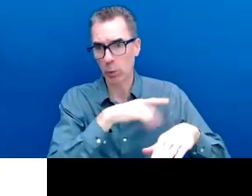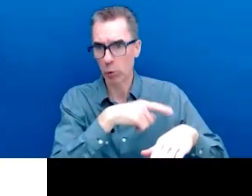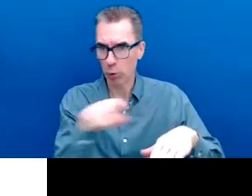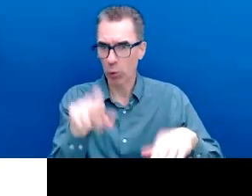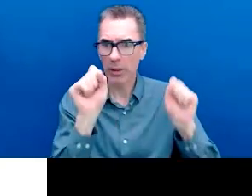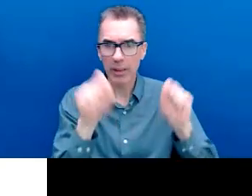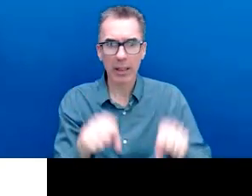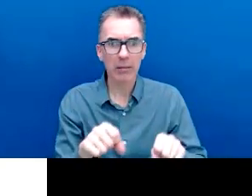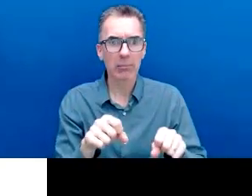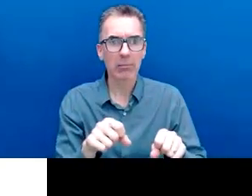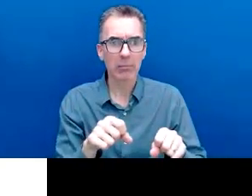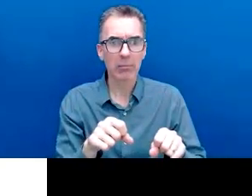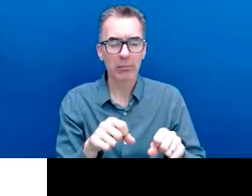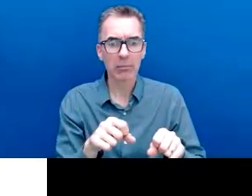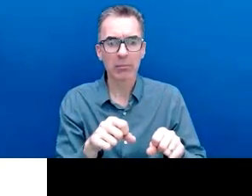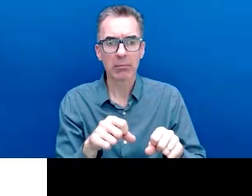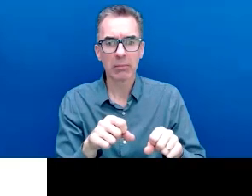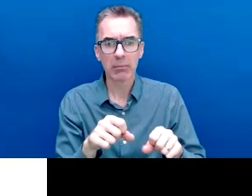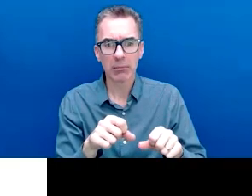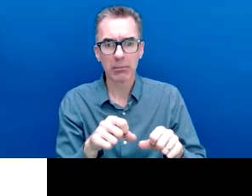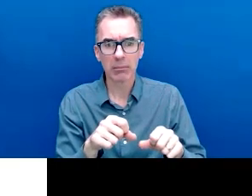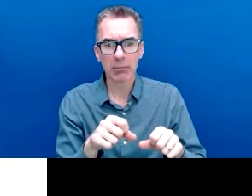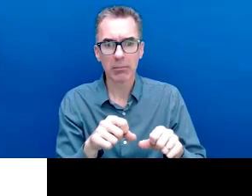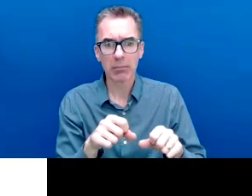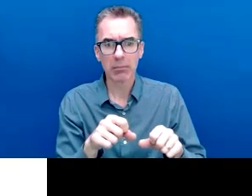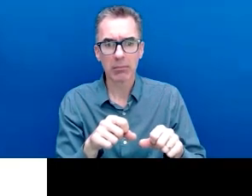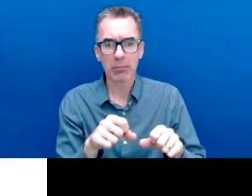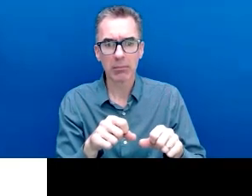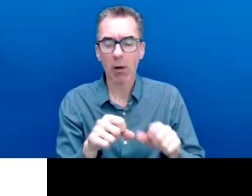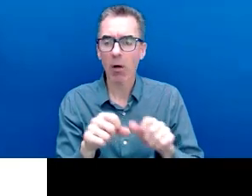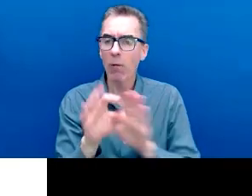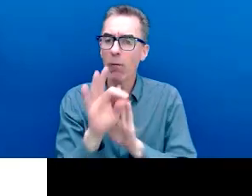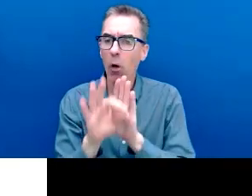So you don't really have to change formats or a like, you know,